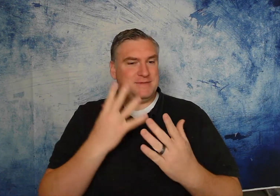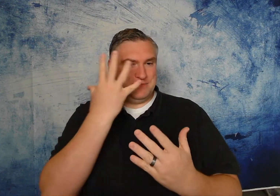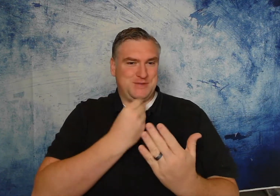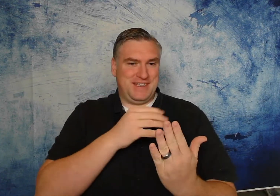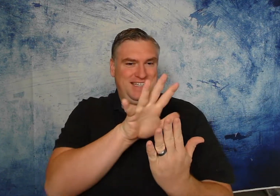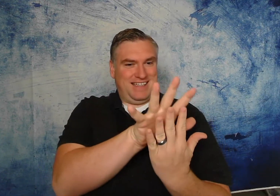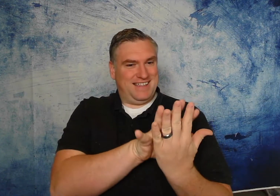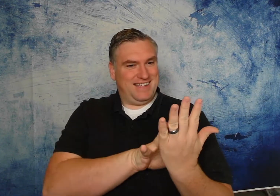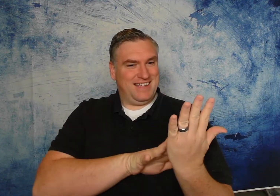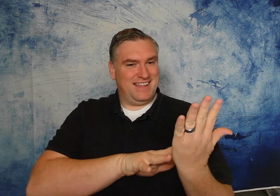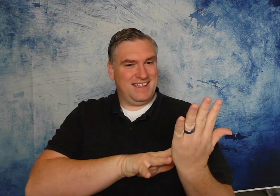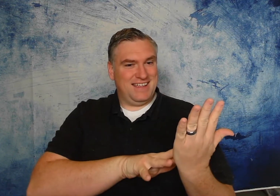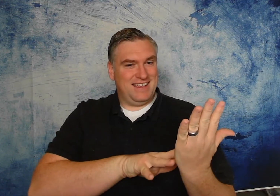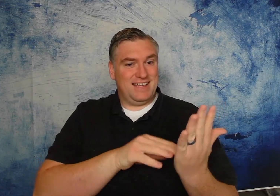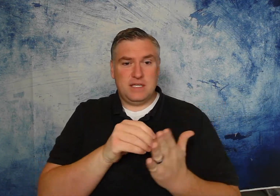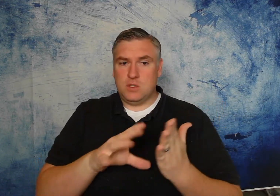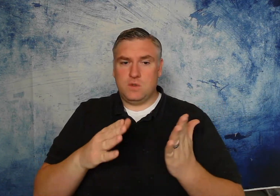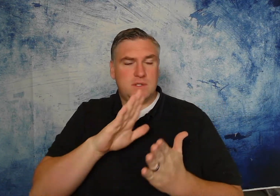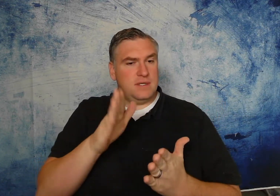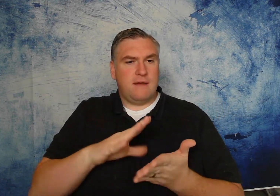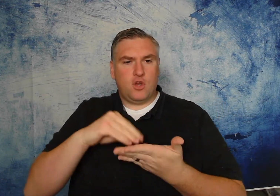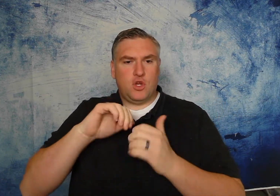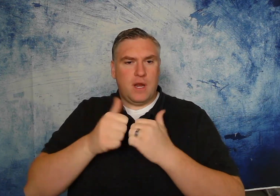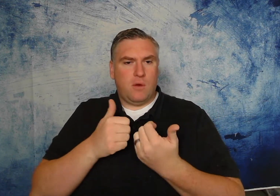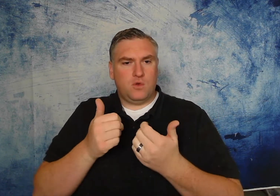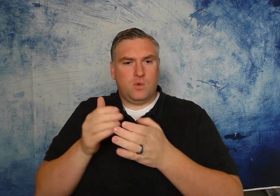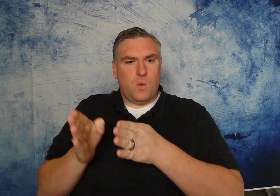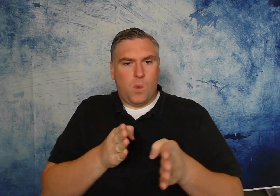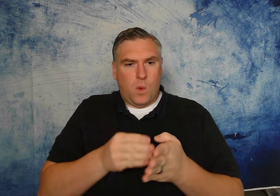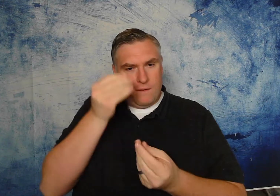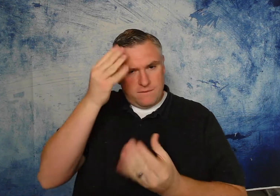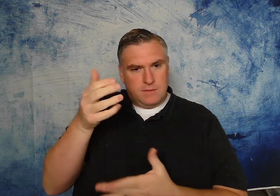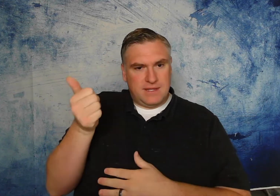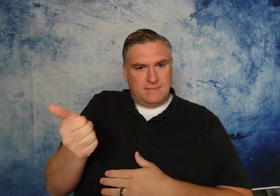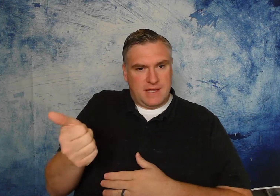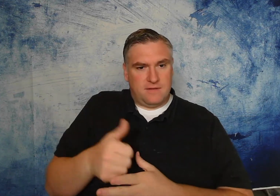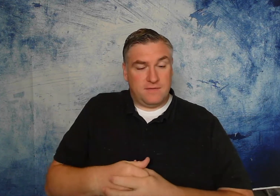papers is everything is beautifully designed and laid out and students never learn how to